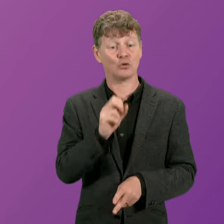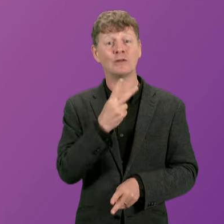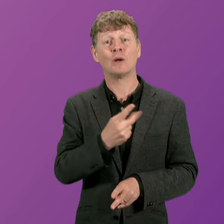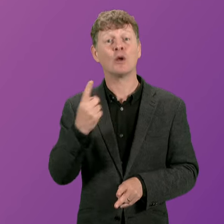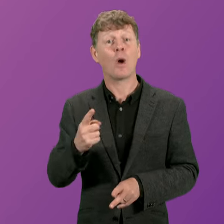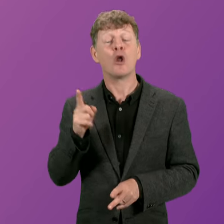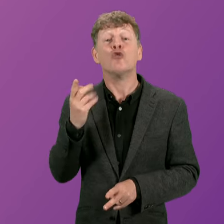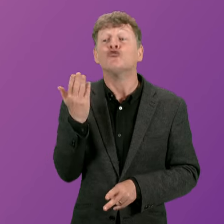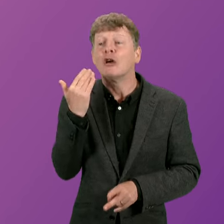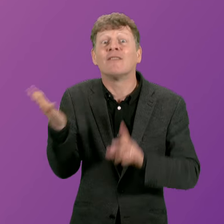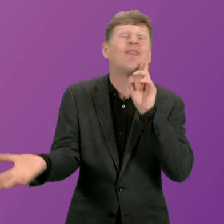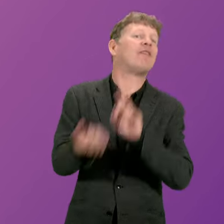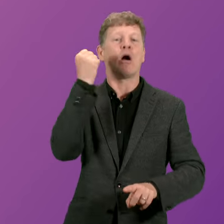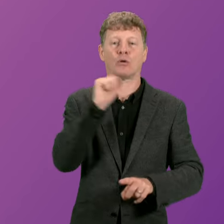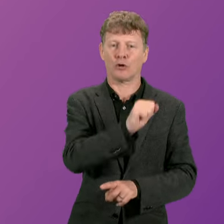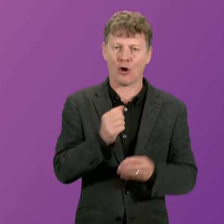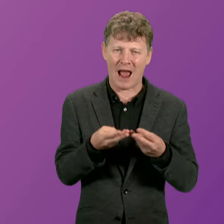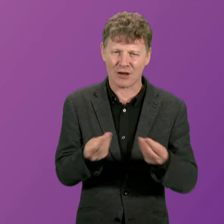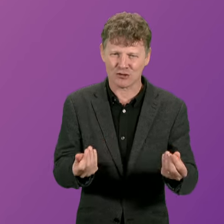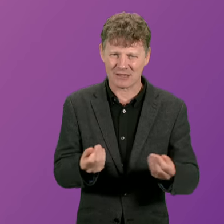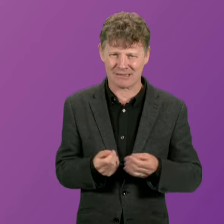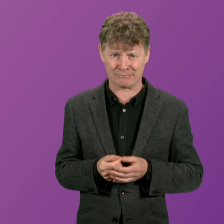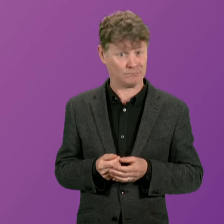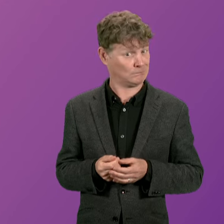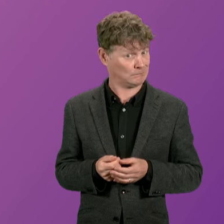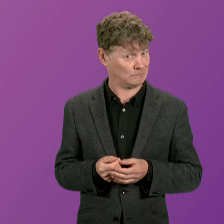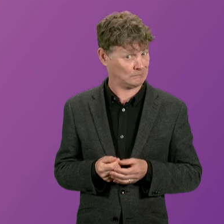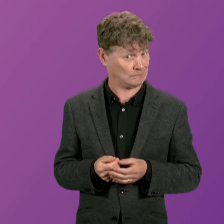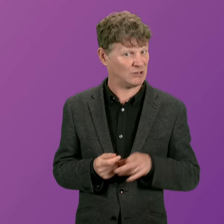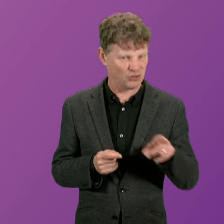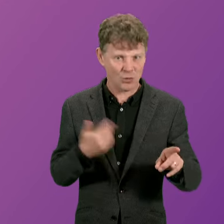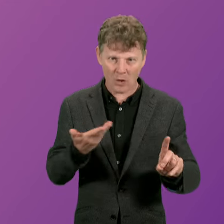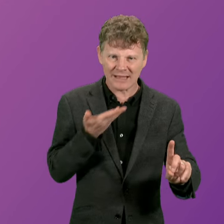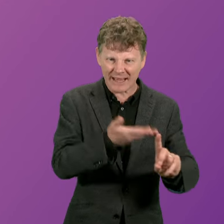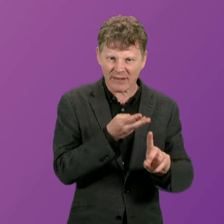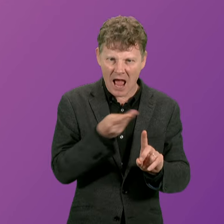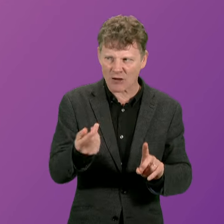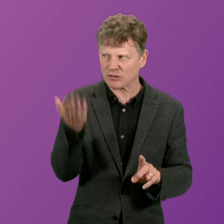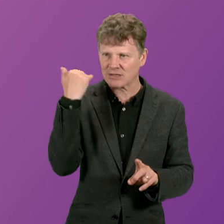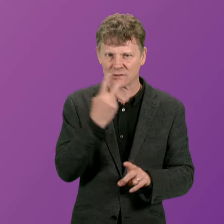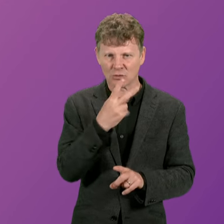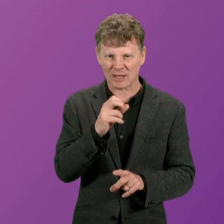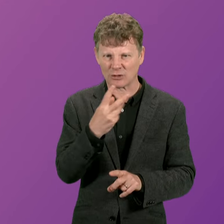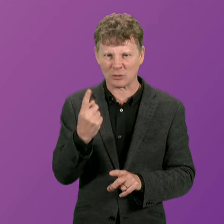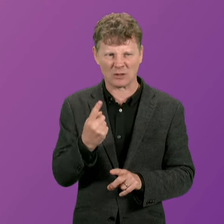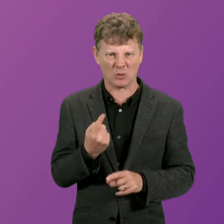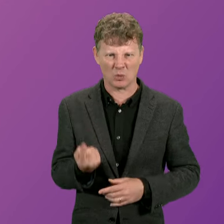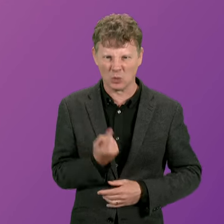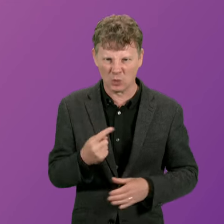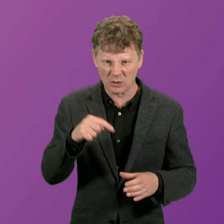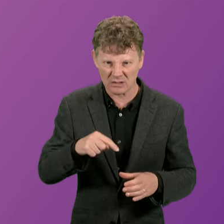the funeral parlour. Whose ashes was she given? Whose ashes did she scatter with her father’s?